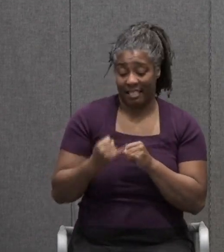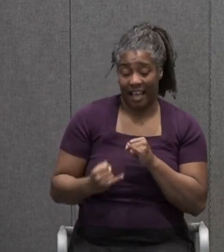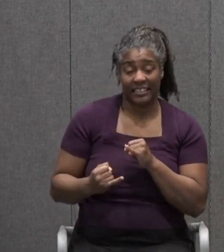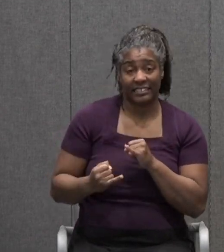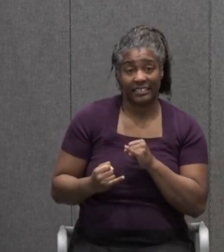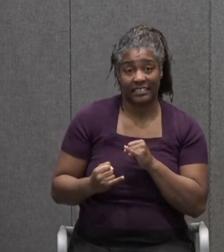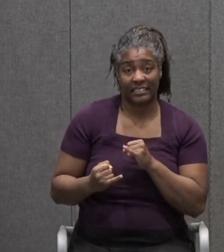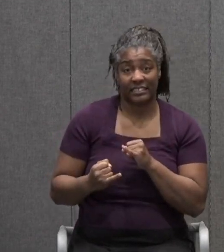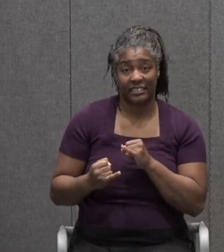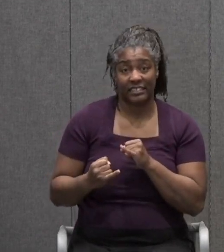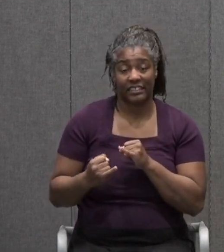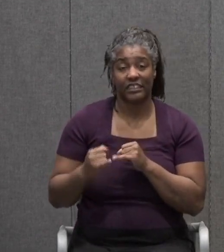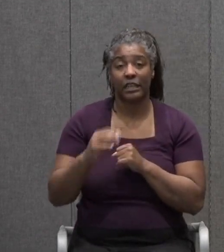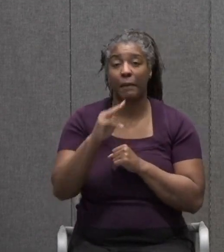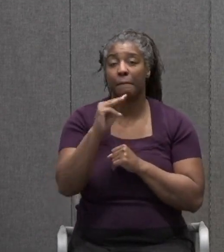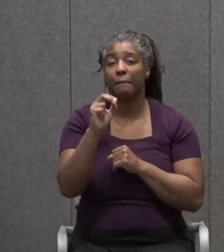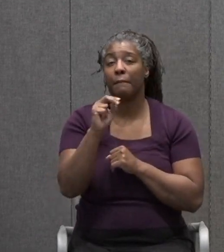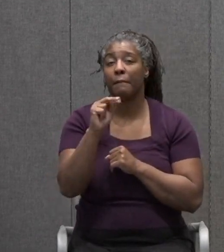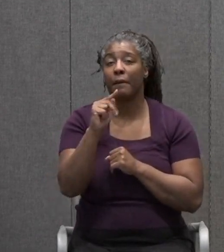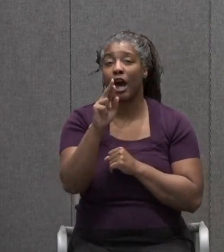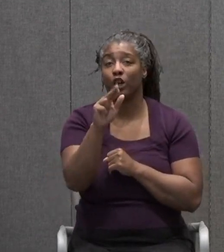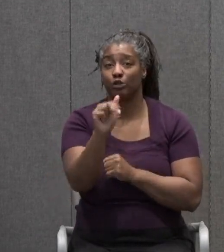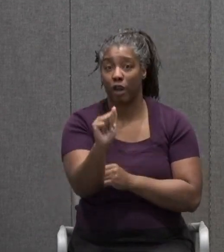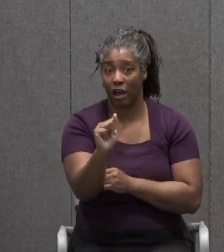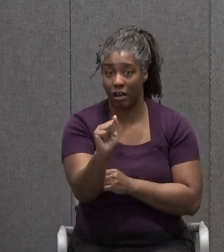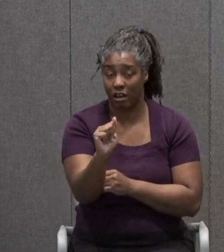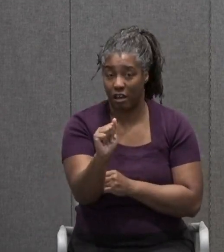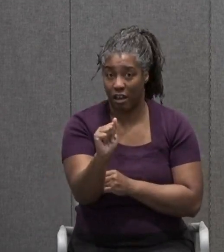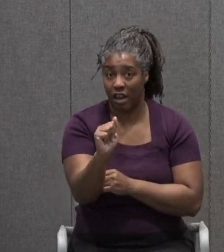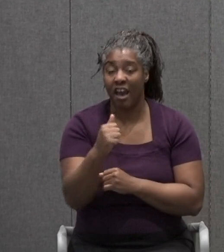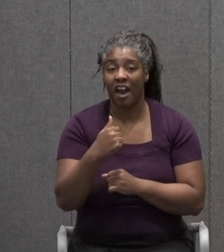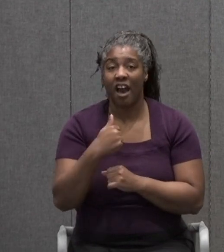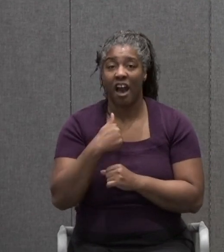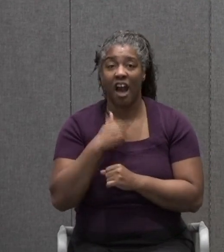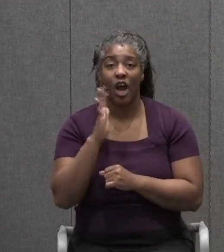and then you can repeat it with me, okay? So here's how it goes.